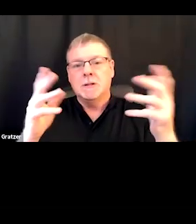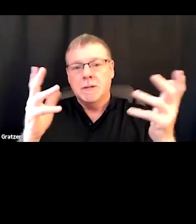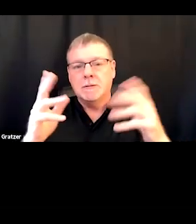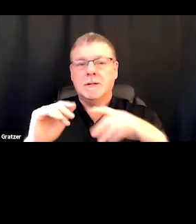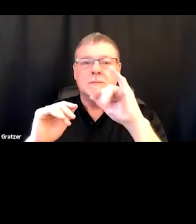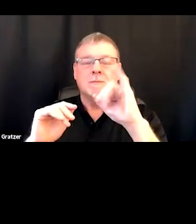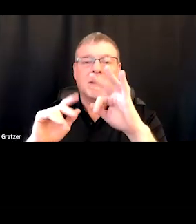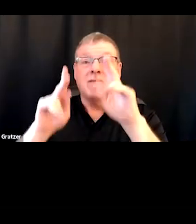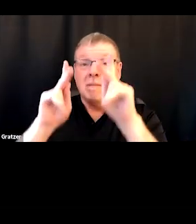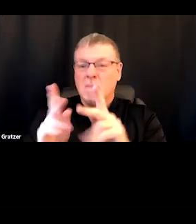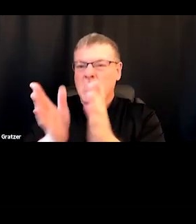if someone requests their presence.